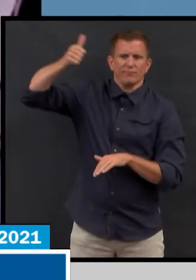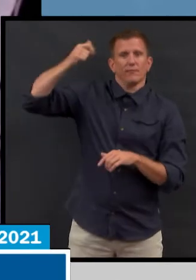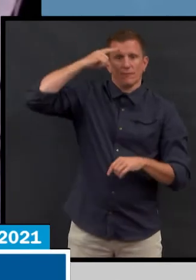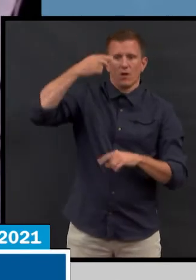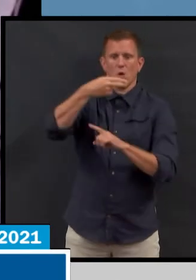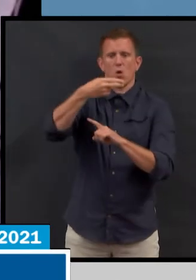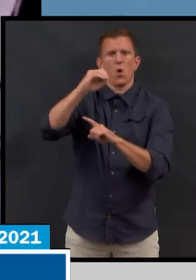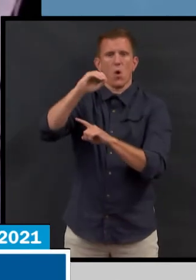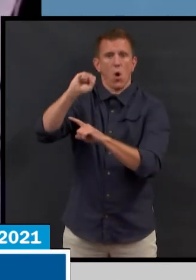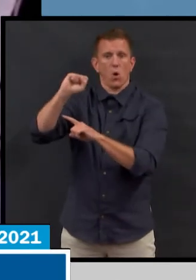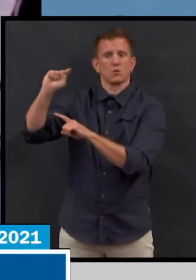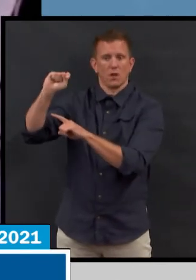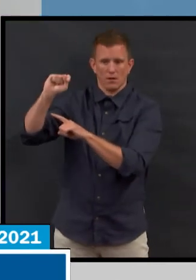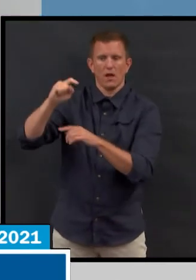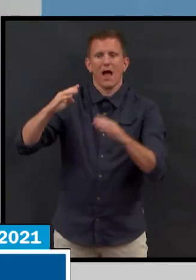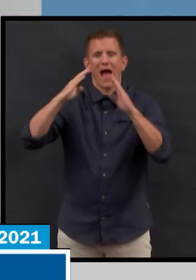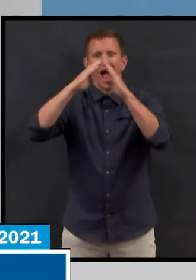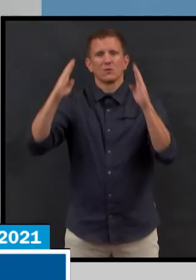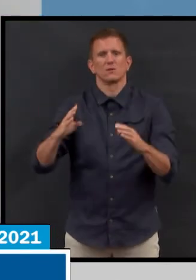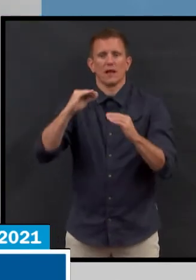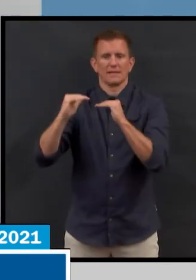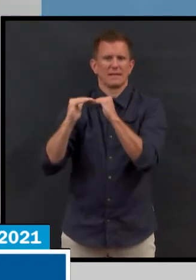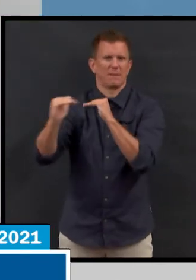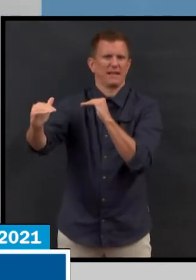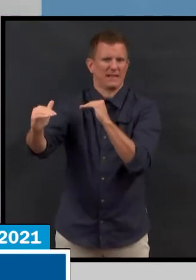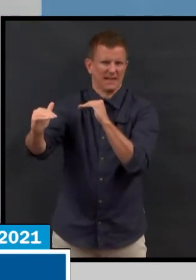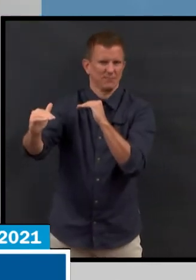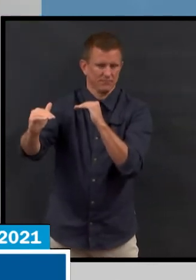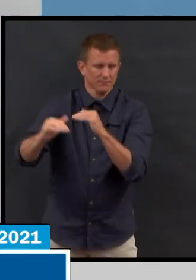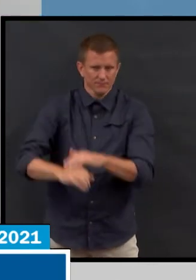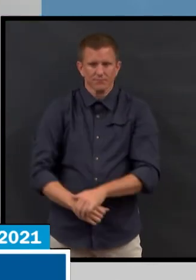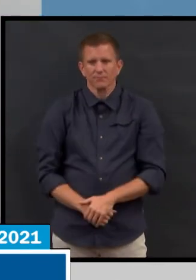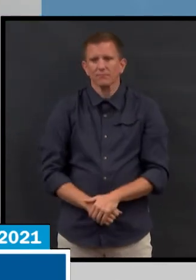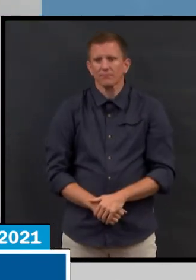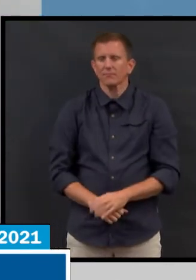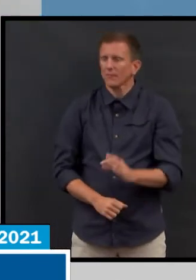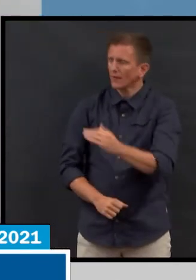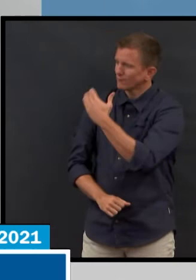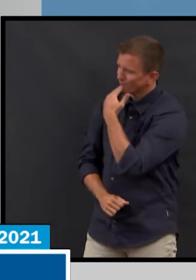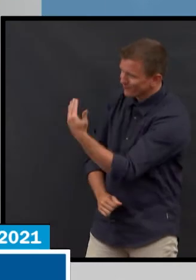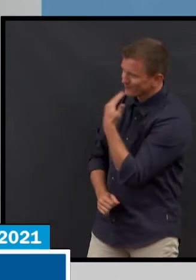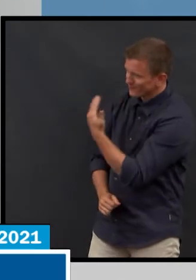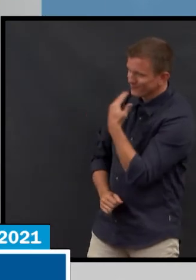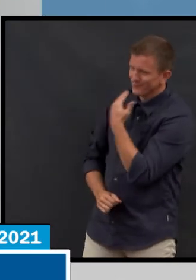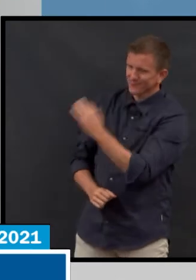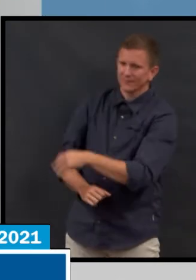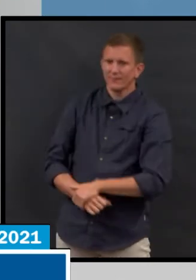go ahead thanks khloe and good to be with you all thanks for engaging with the mayor and councilman